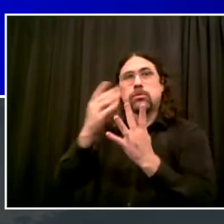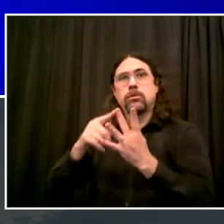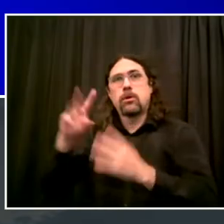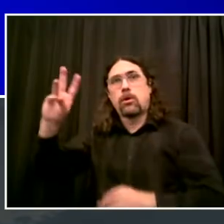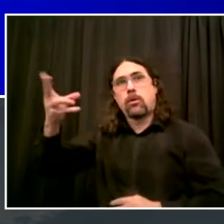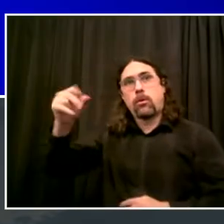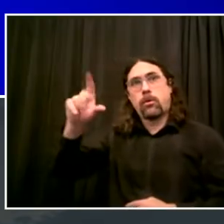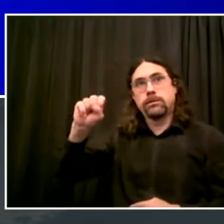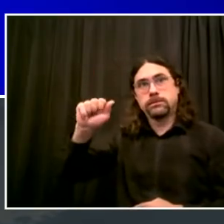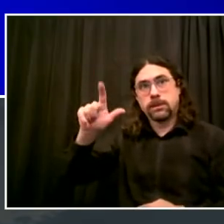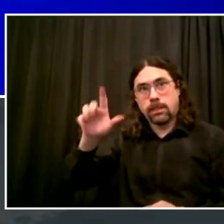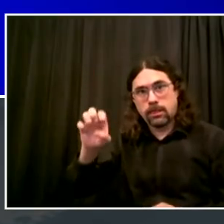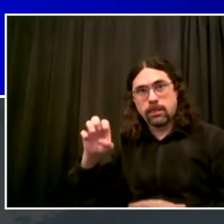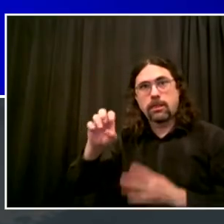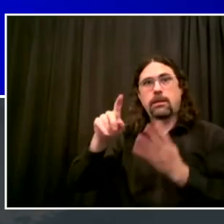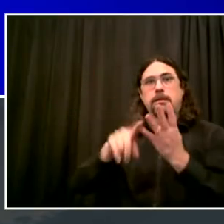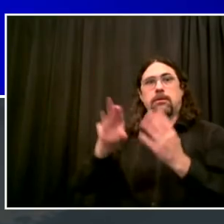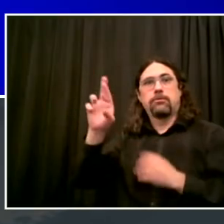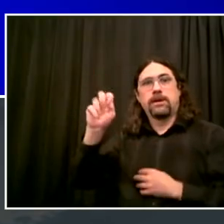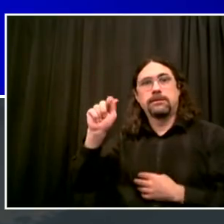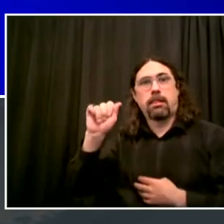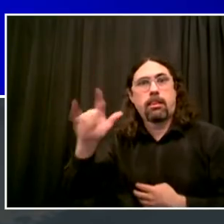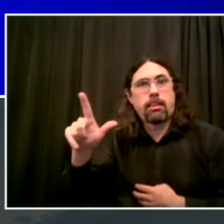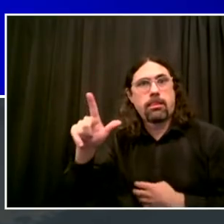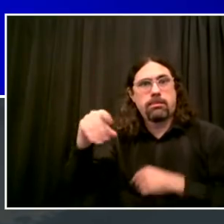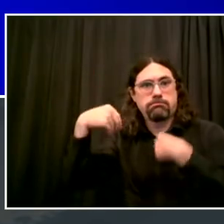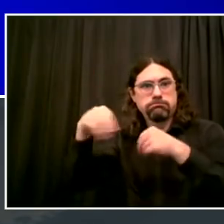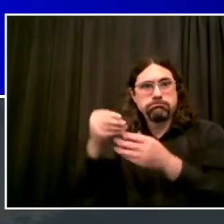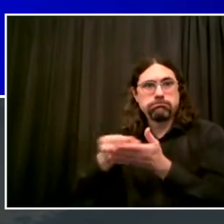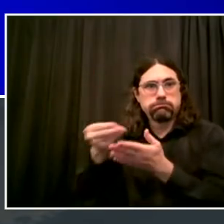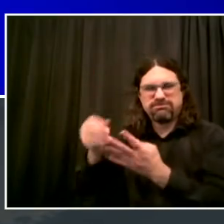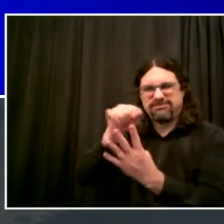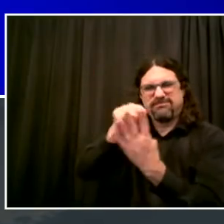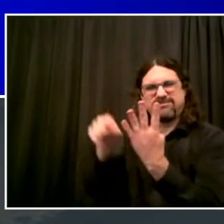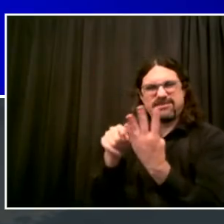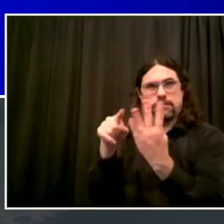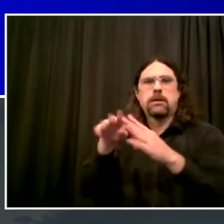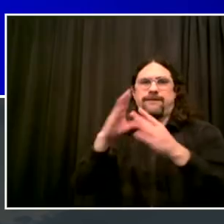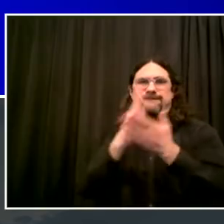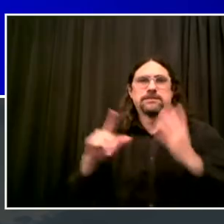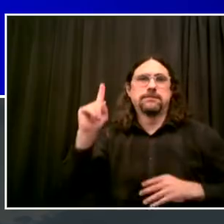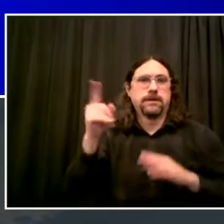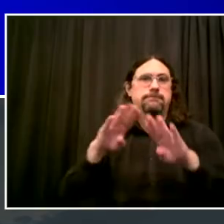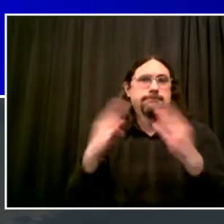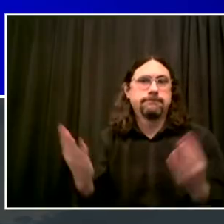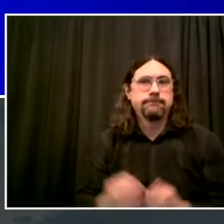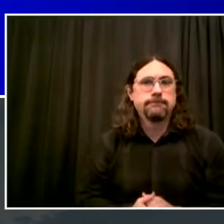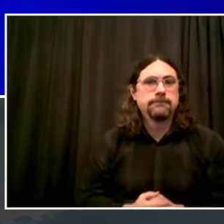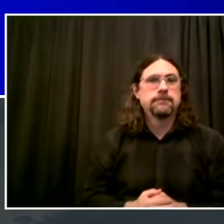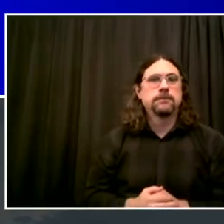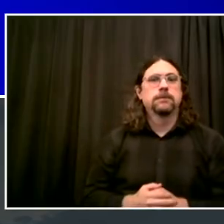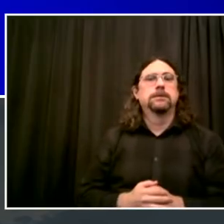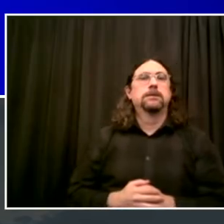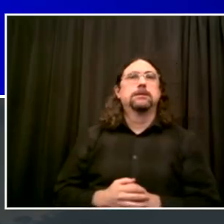THAT HAVENOT BEEN REOPENED YET BUT WHAT DOES IT MEAN FOR THE PEOPLE